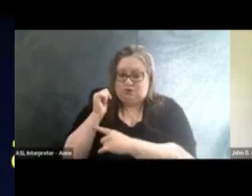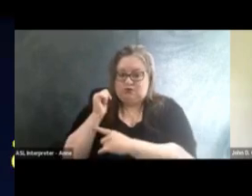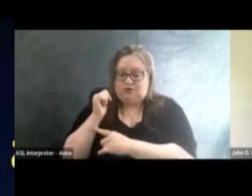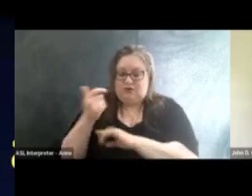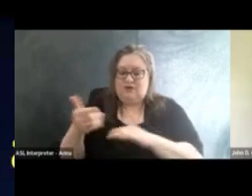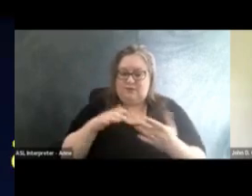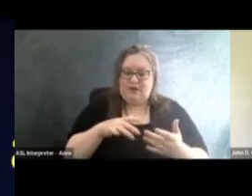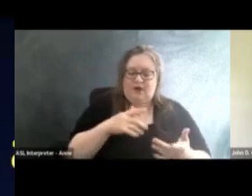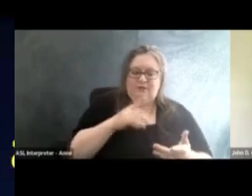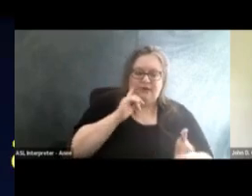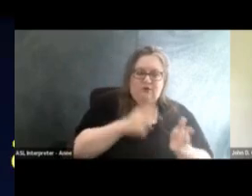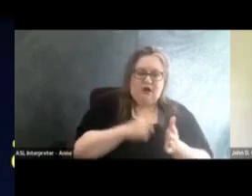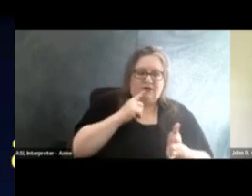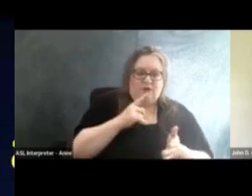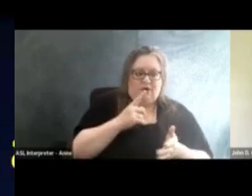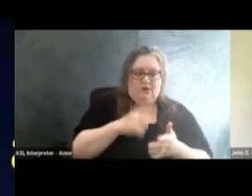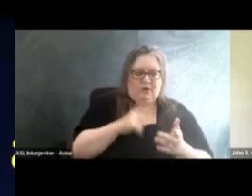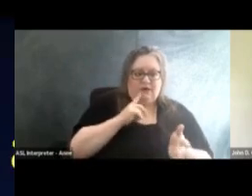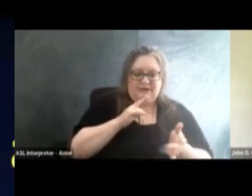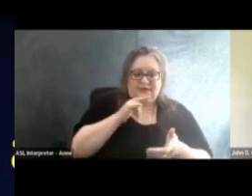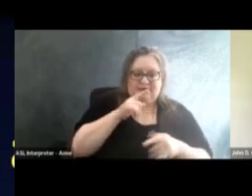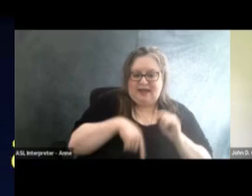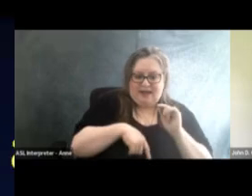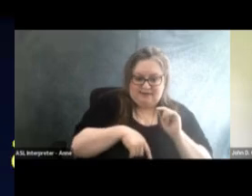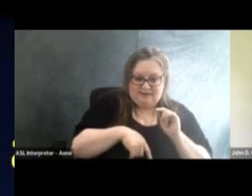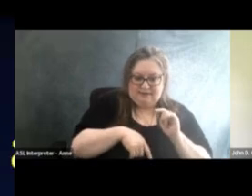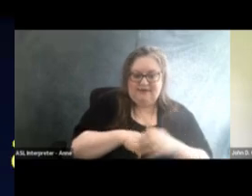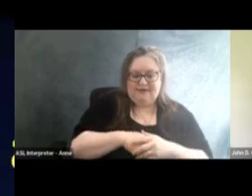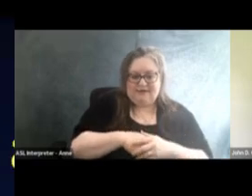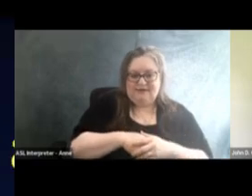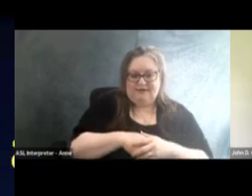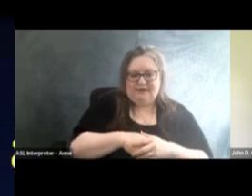being recognized for what they were, which was that a person is having trouble, they can't do